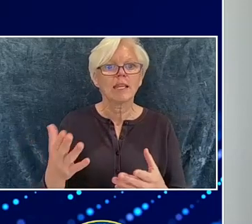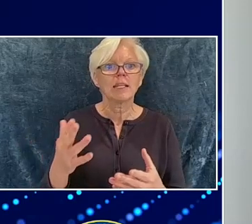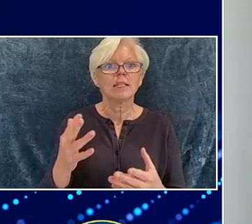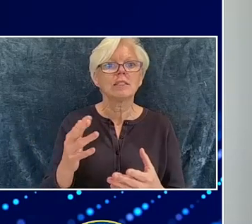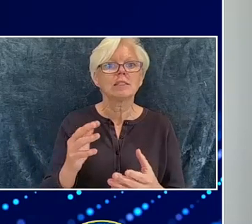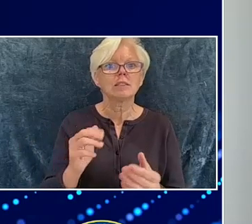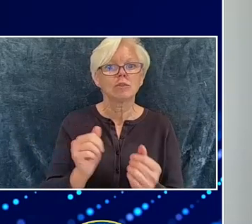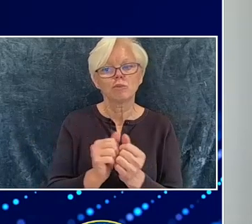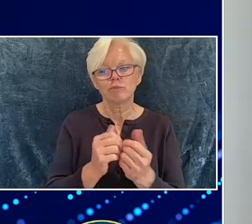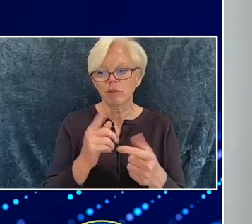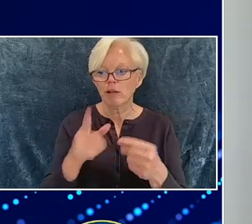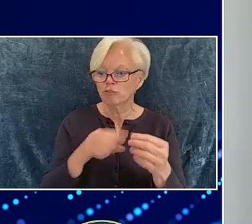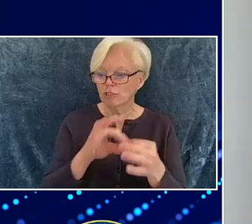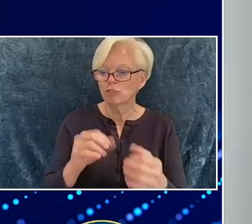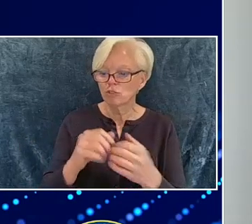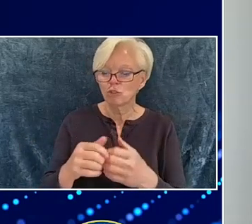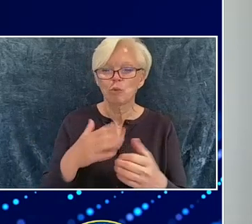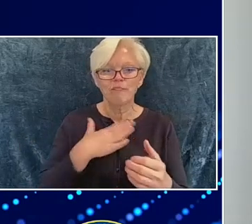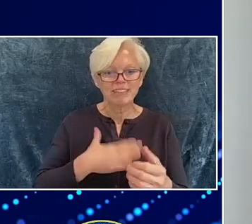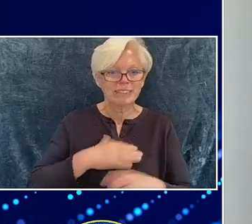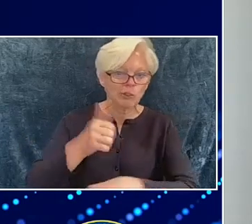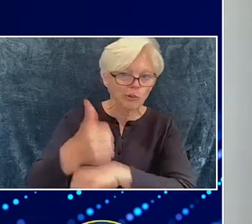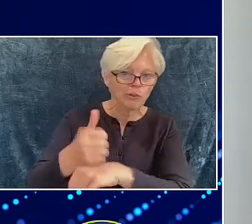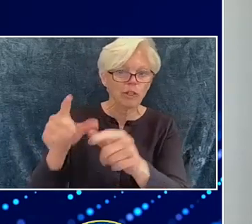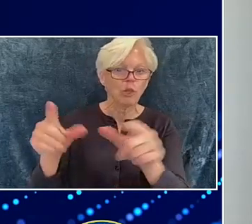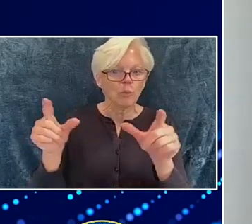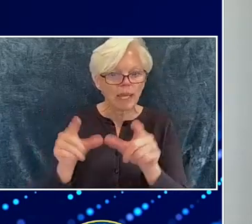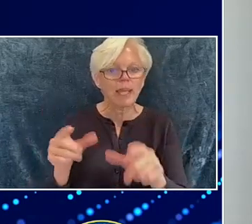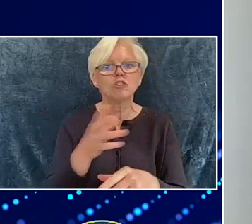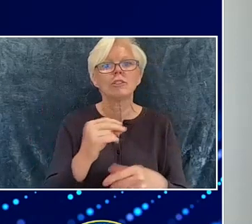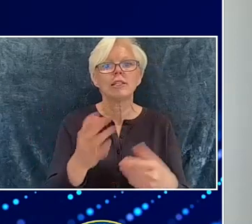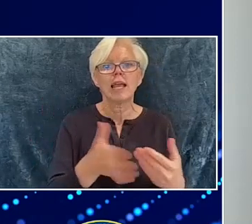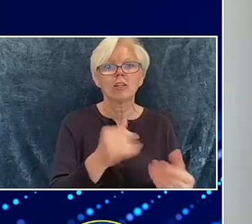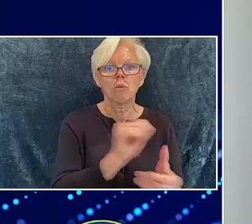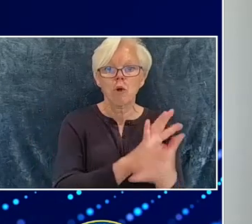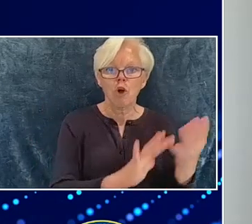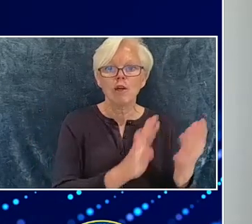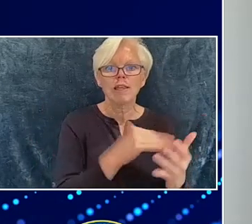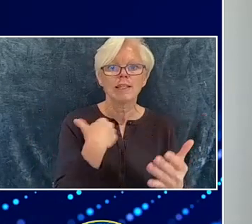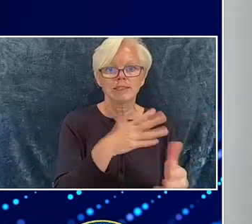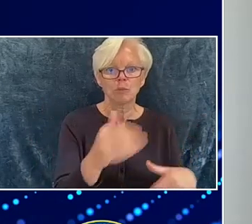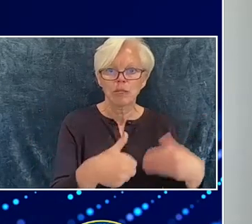locations and nearly all of the things that we had proposed striking related to